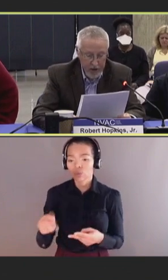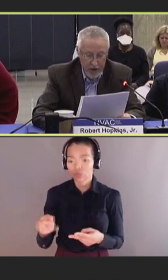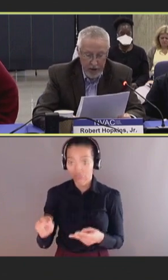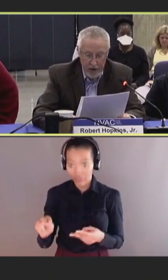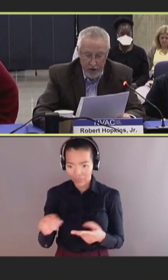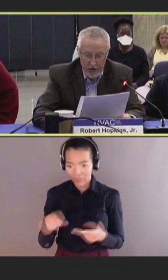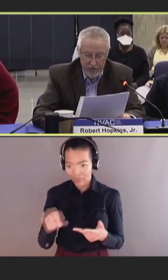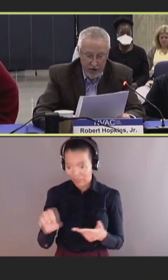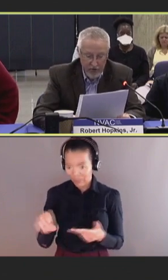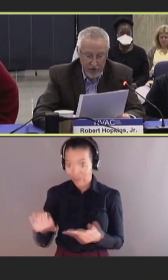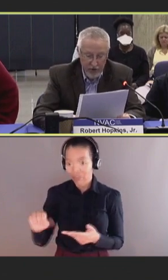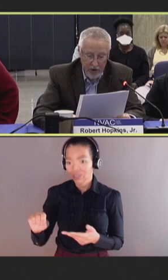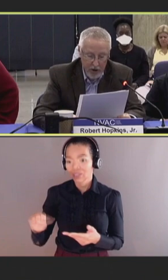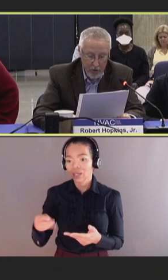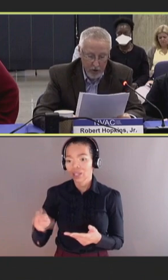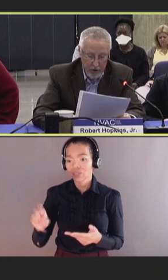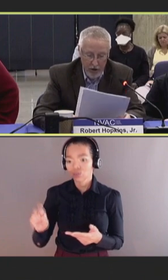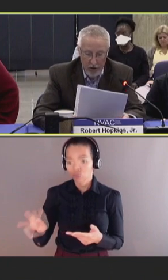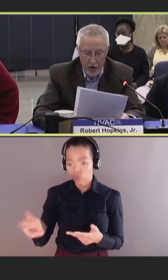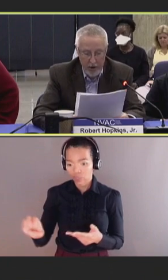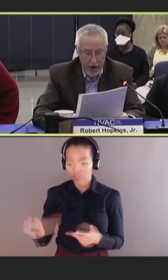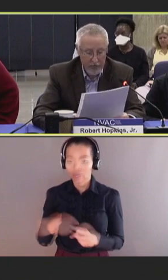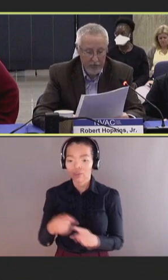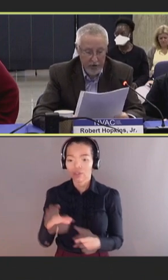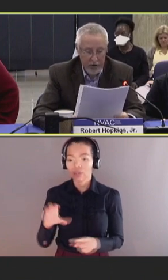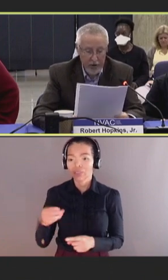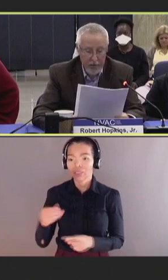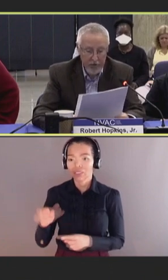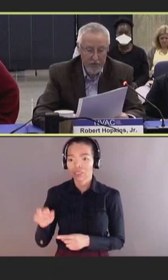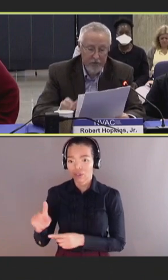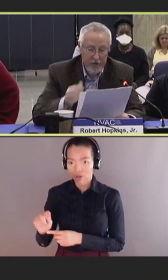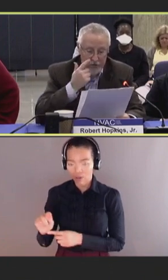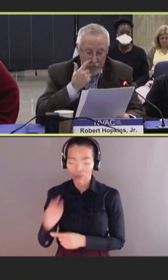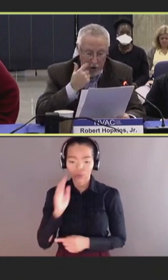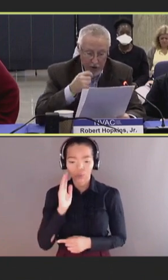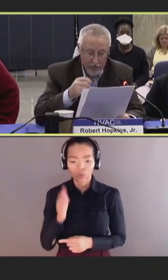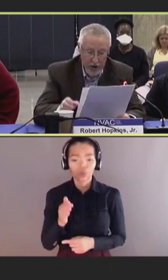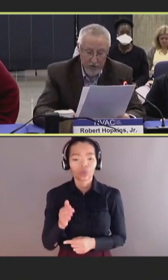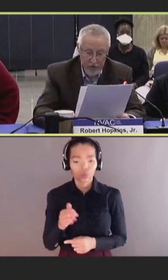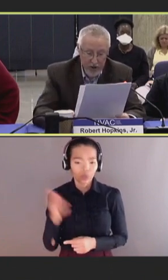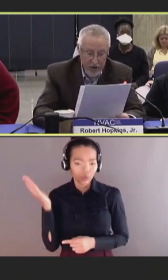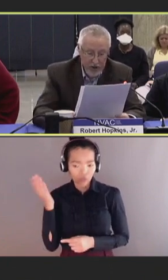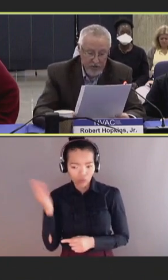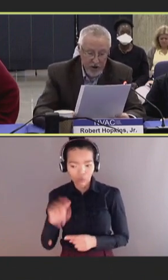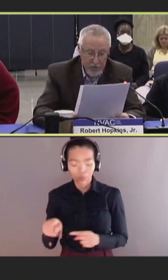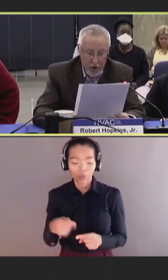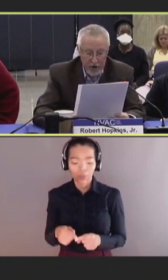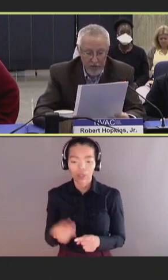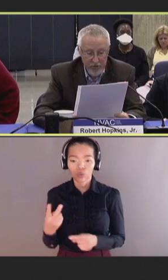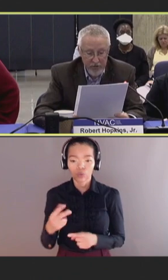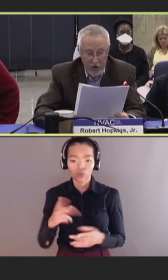in our next session. We'll hear about a couple of these two projects. Sam Brown at Civic heart,